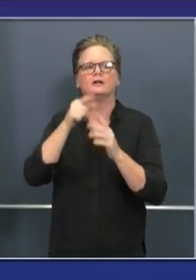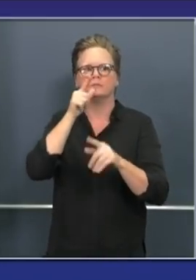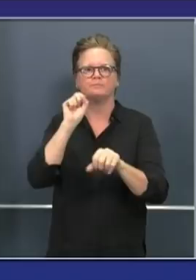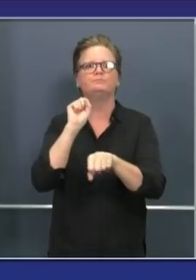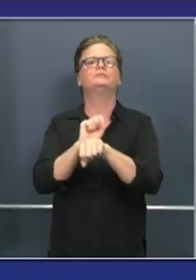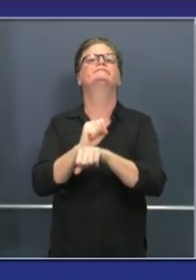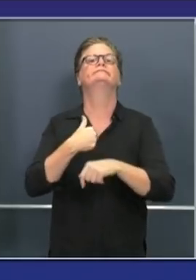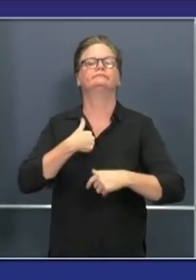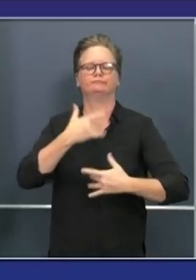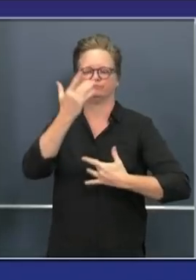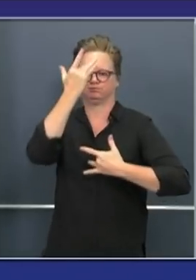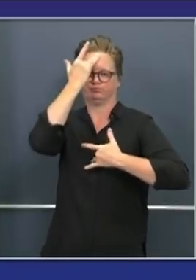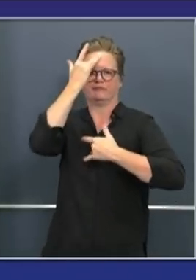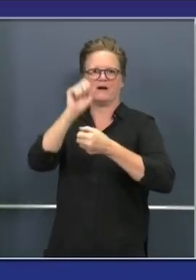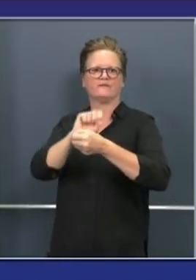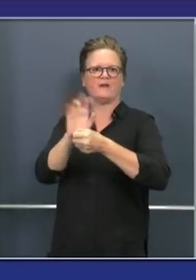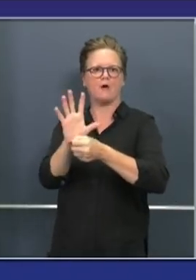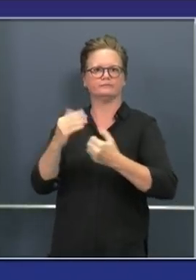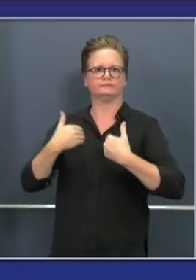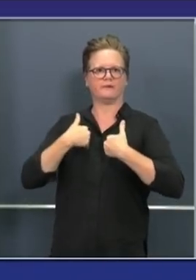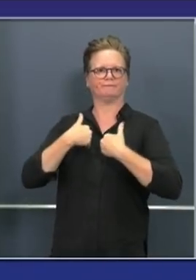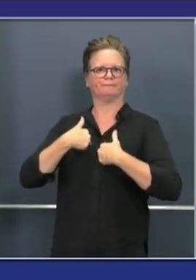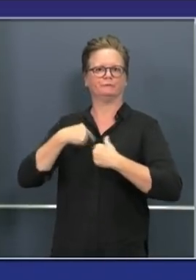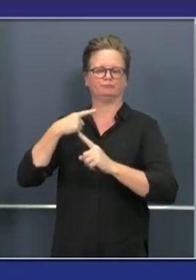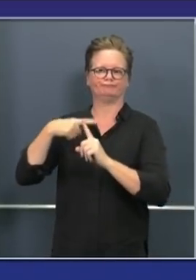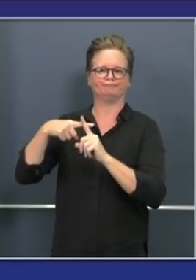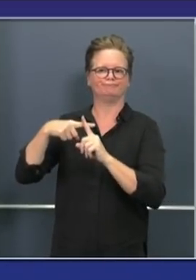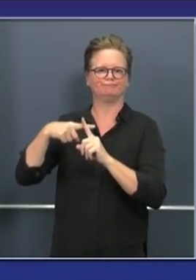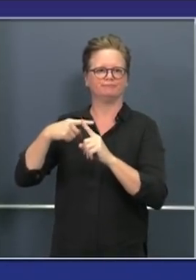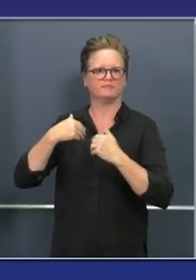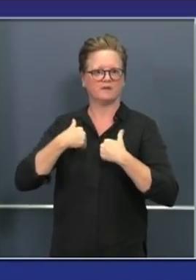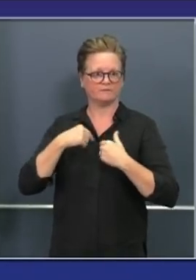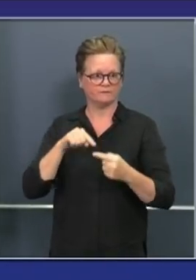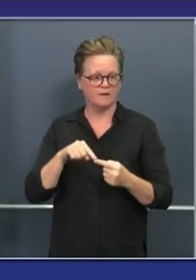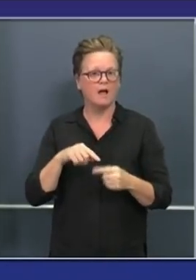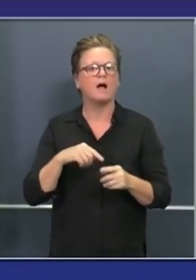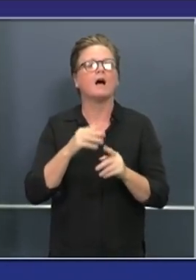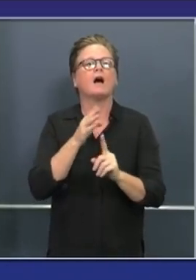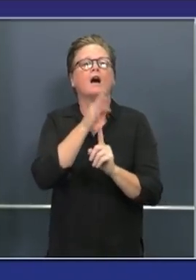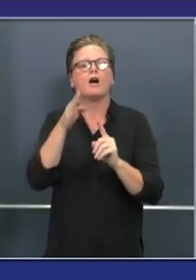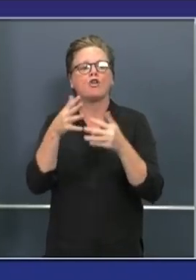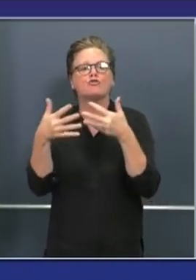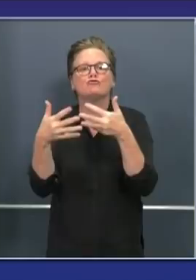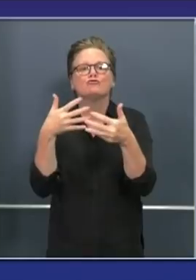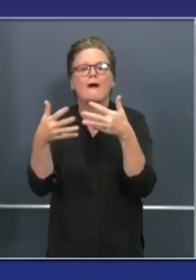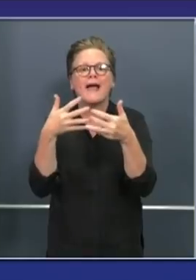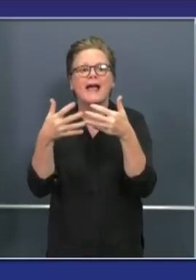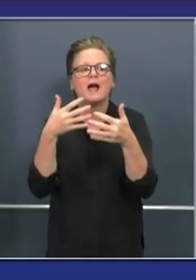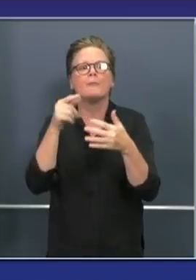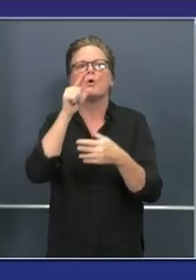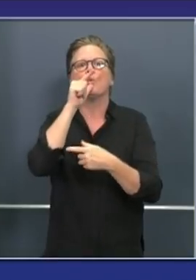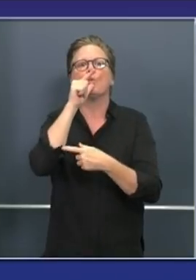RACE OR ETHNICITY. AND THEN THE GRAY IS THE DEATHS. AND WHEN WE LOOK AT THAT, YOU SEE TWO THINGS THAT COME OUT